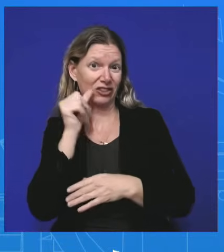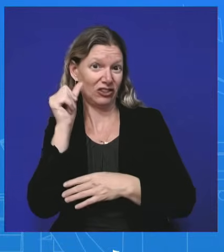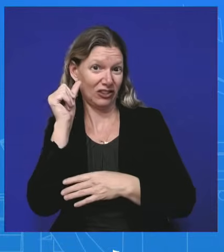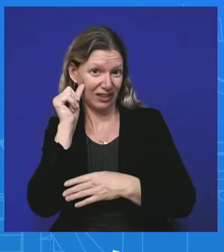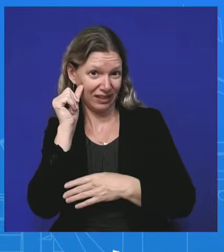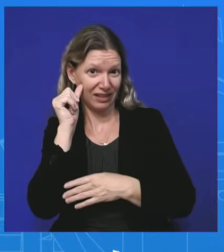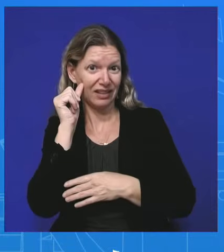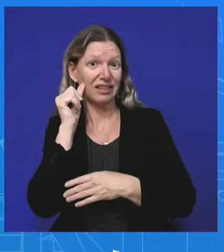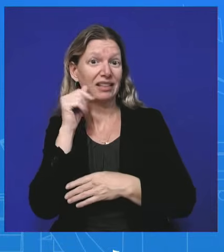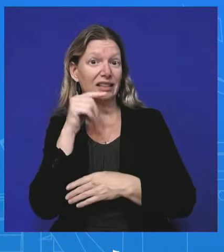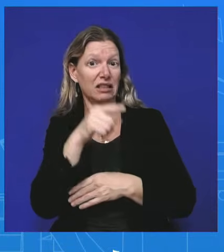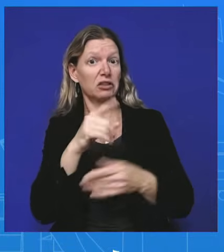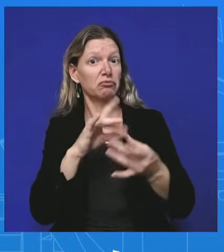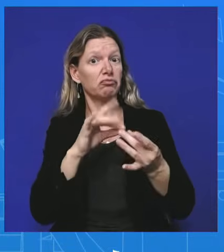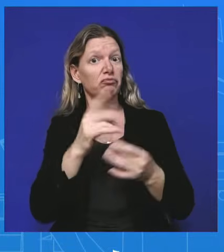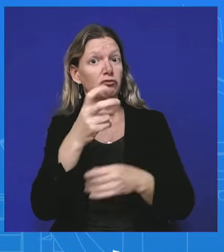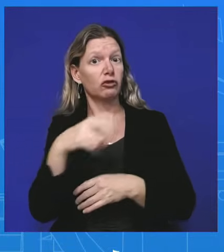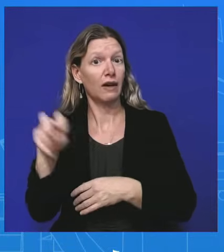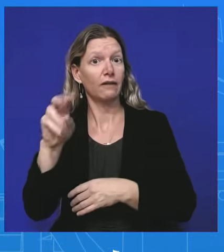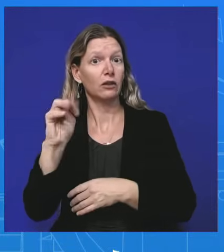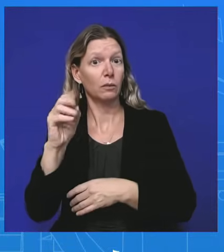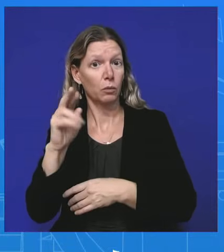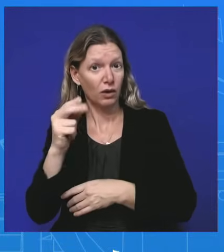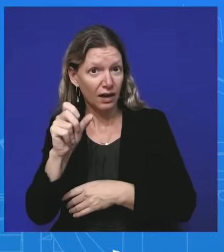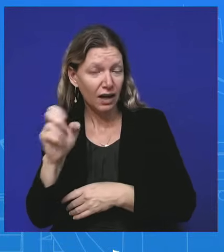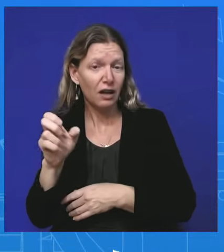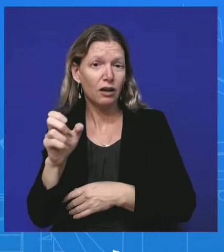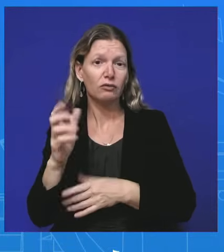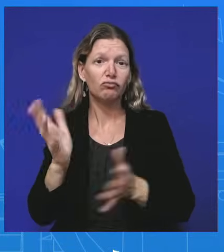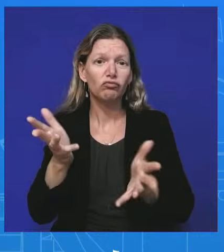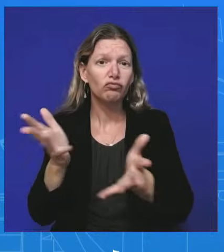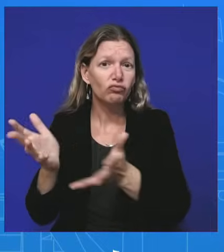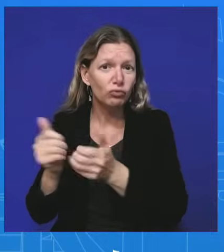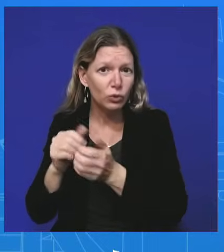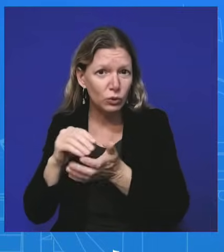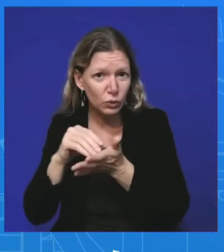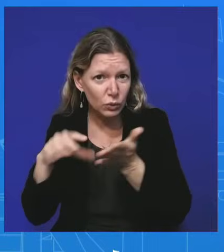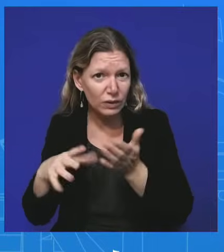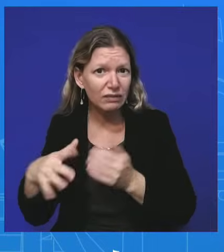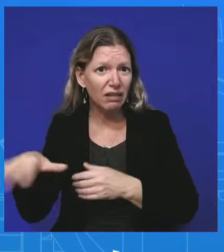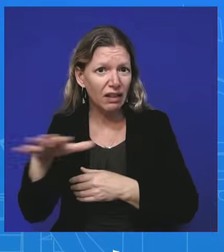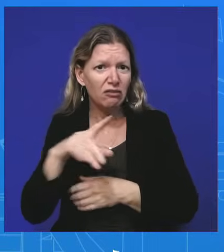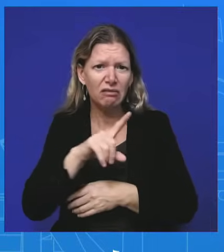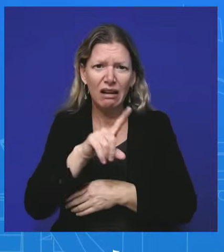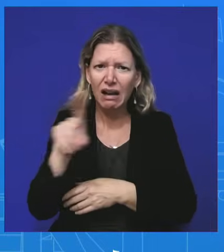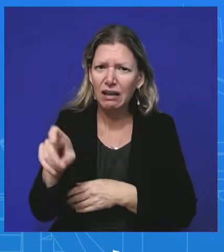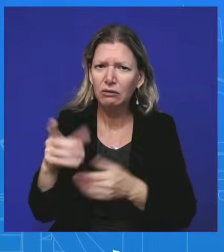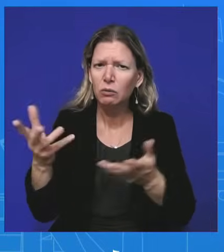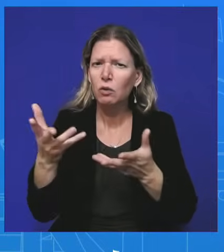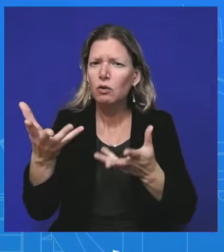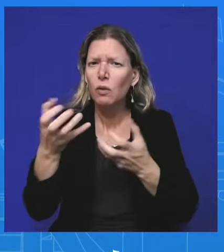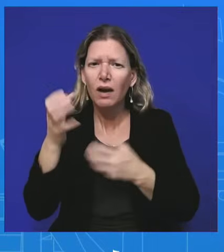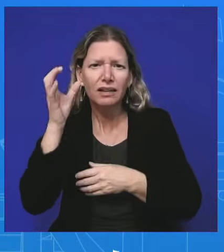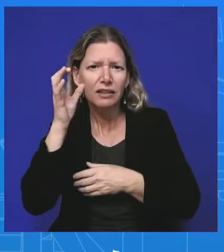The Press: And many of them said that they wanted to talk about the war in Gaza. And I'm just kind of trying to understand